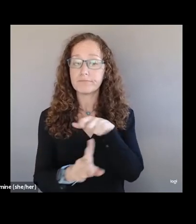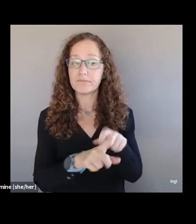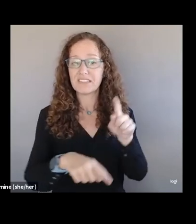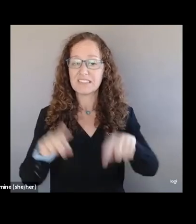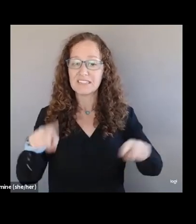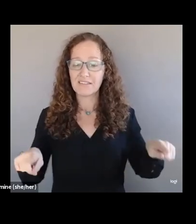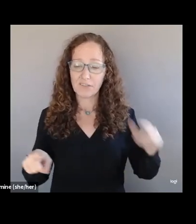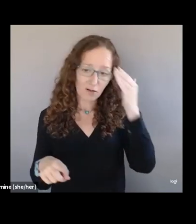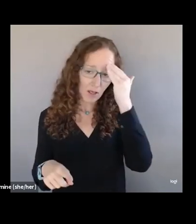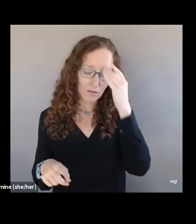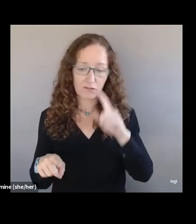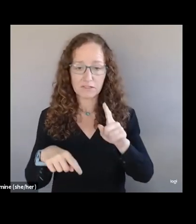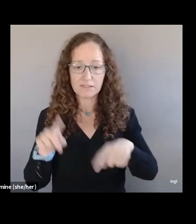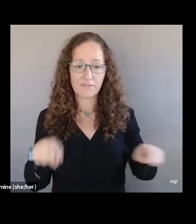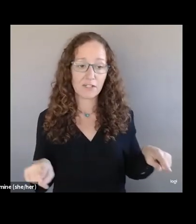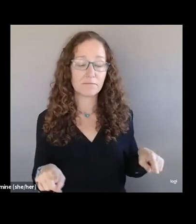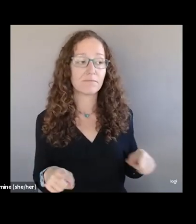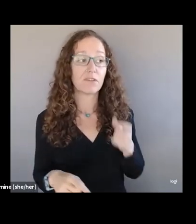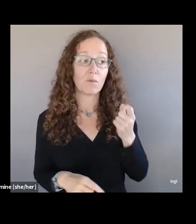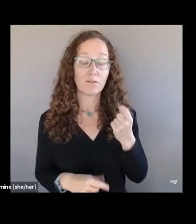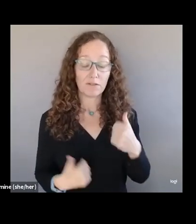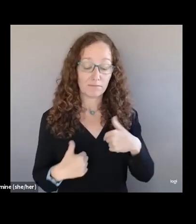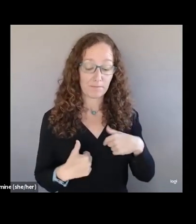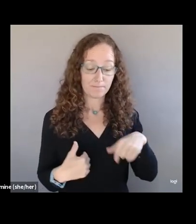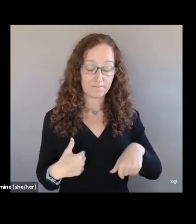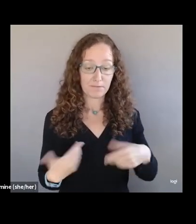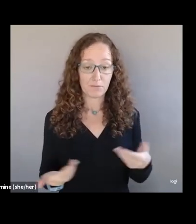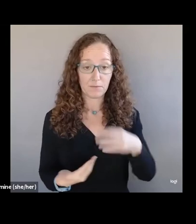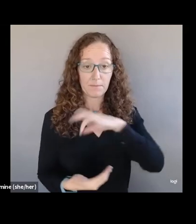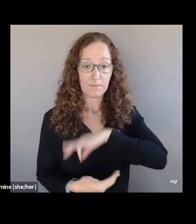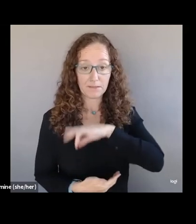Medina, once a Steel City and now a city fueled by the